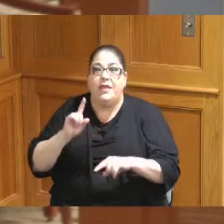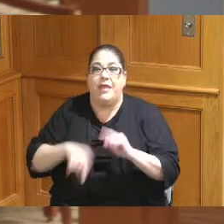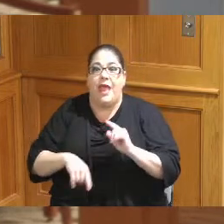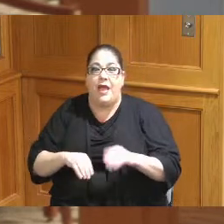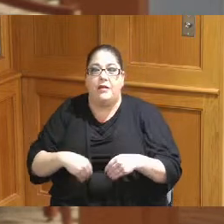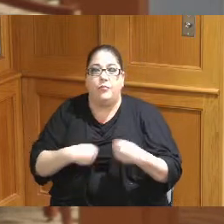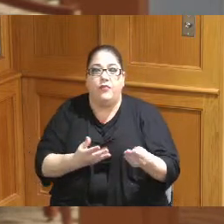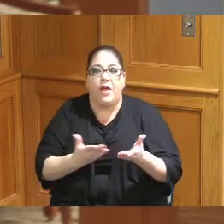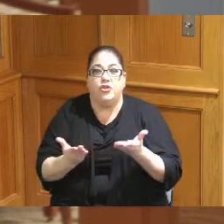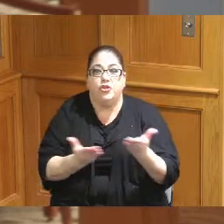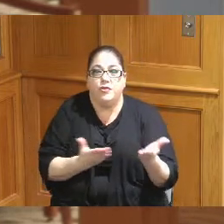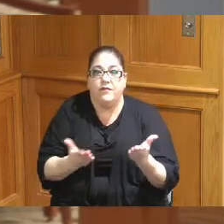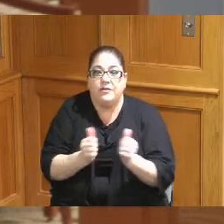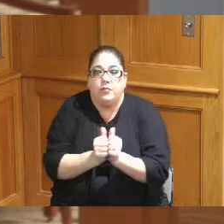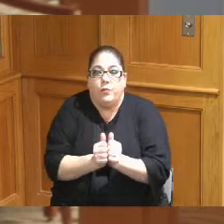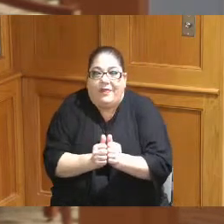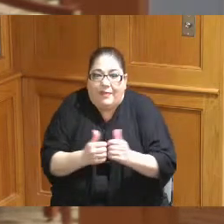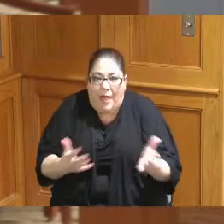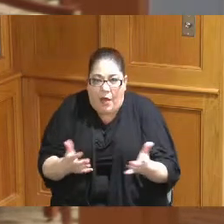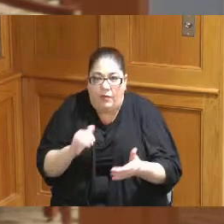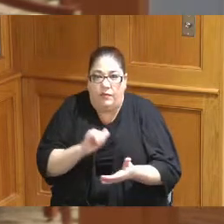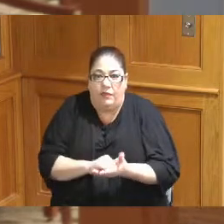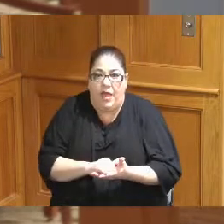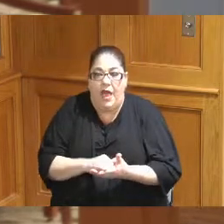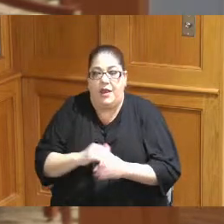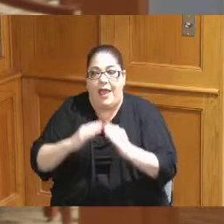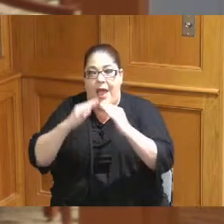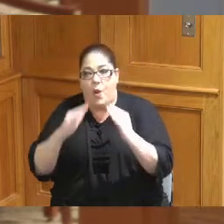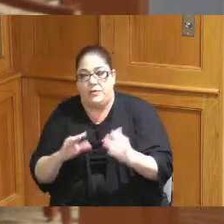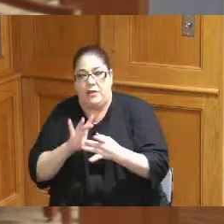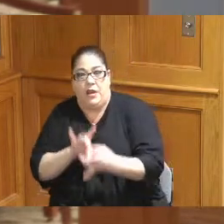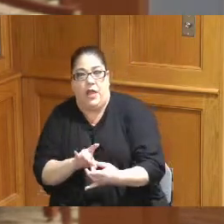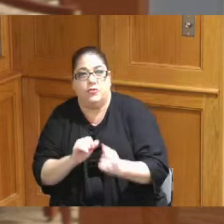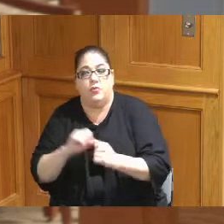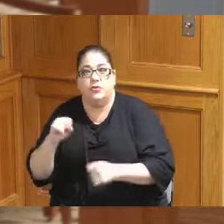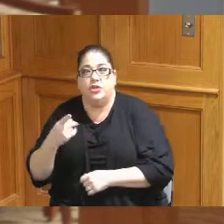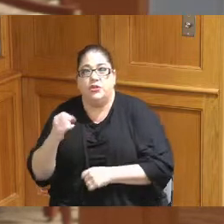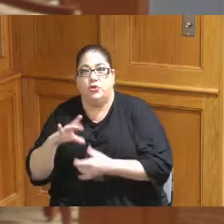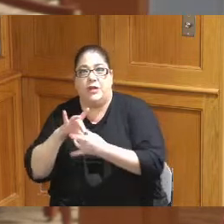with those dollars it has to be connected to housing or shelter so my understanding is if